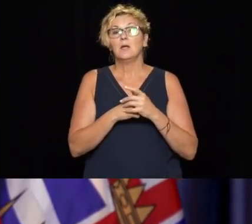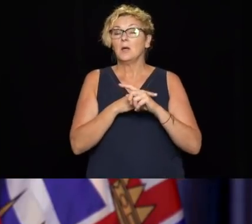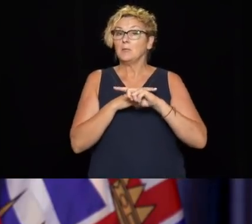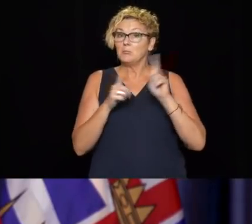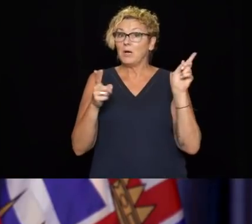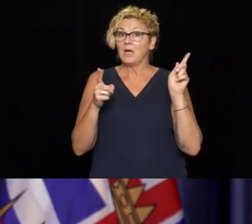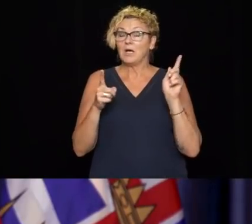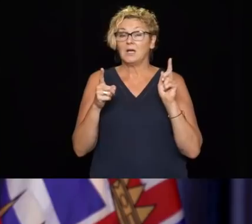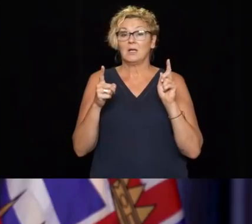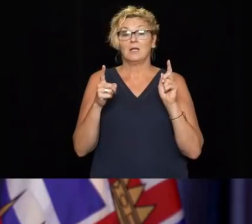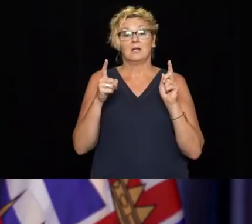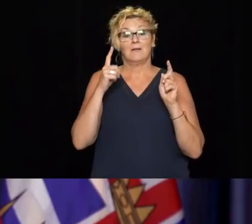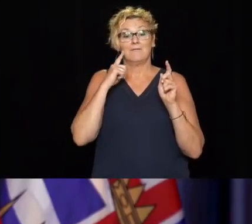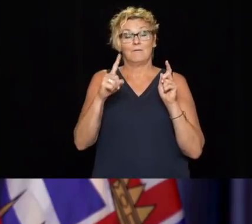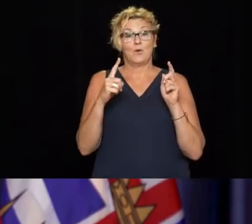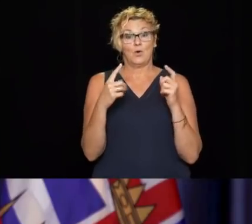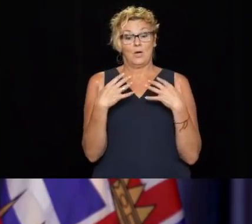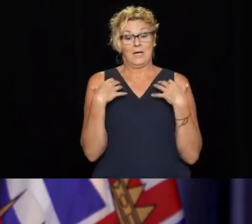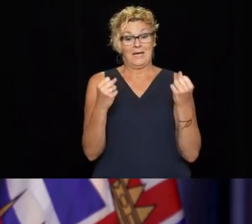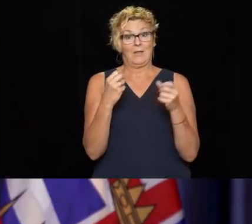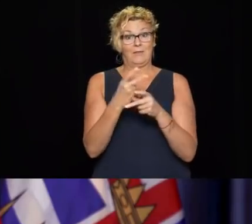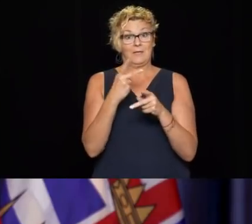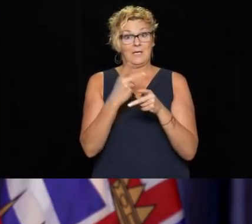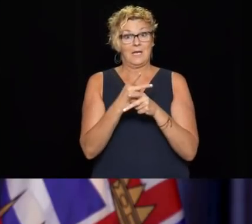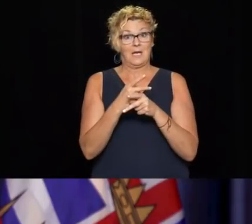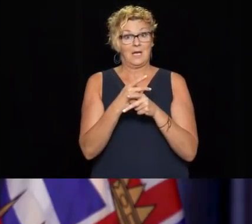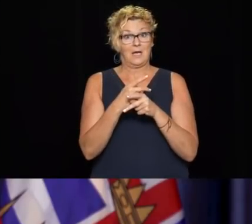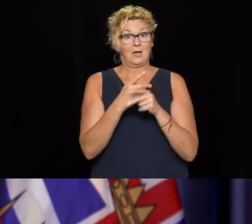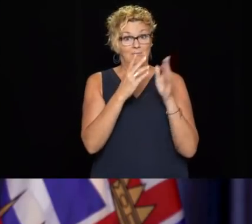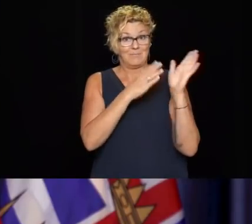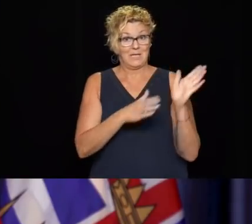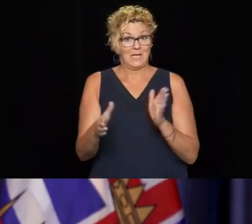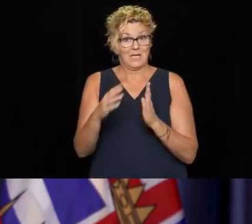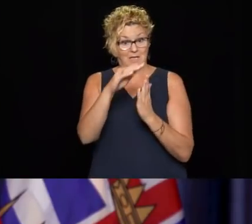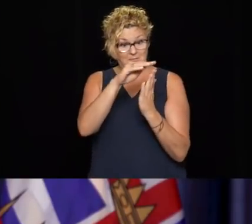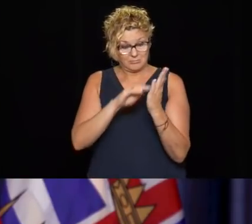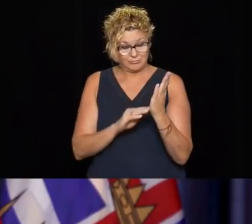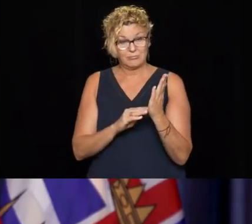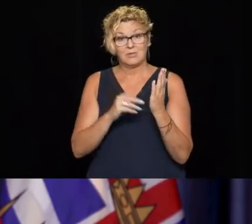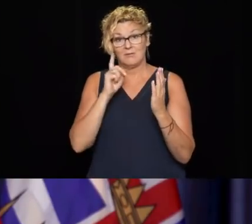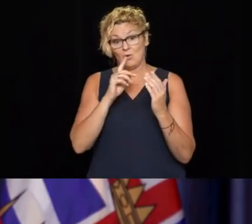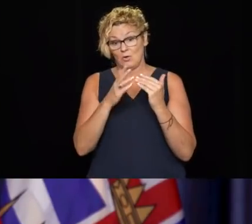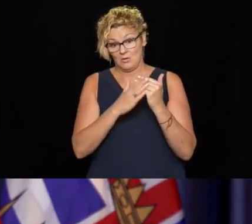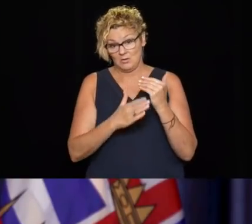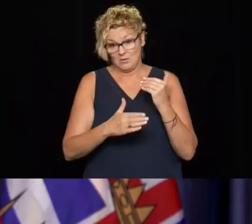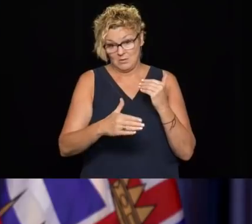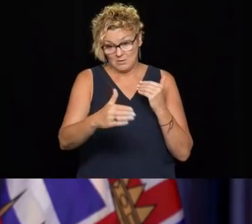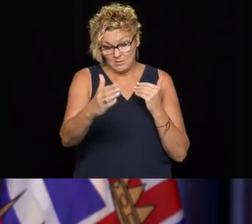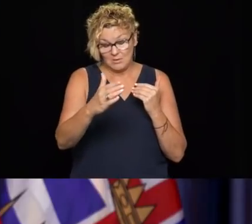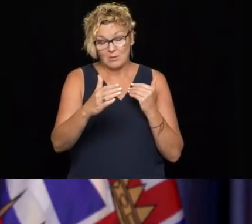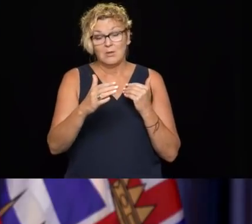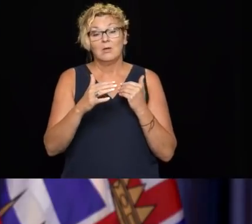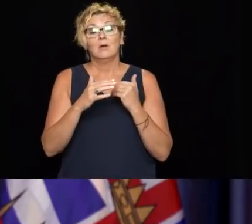COVID-19 but our approach in terms of managing our healthcare system should be based on the reality we learn from what would happen in